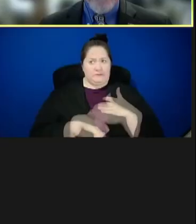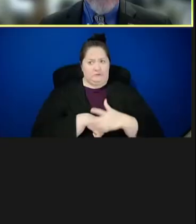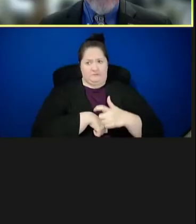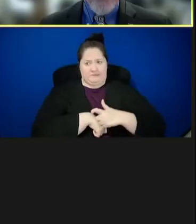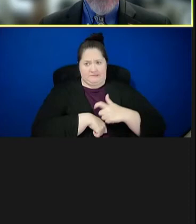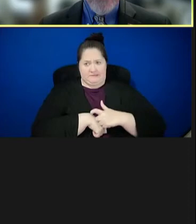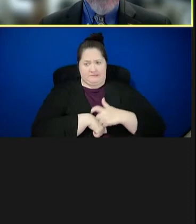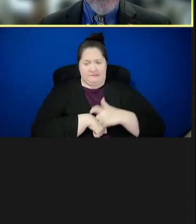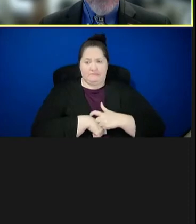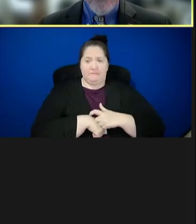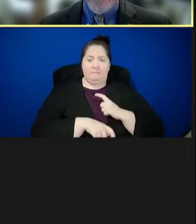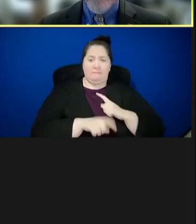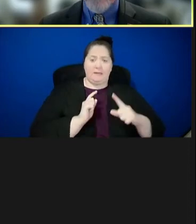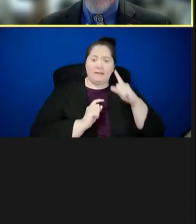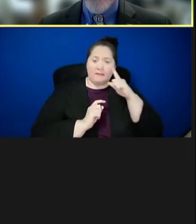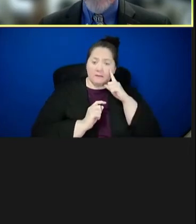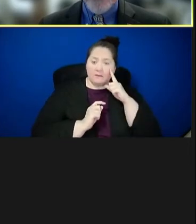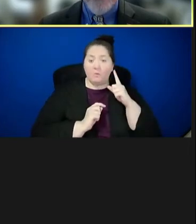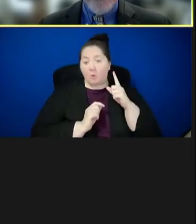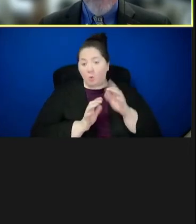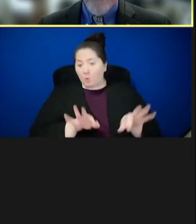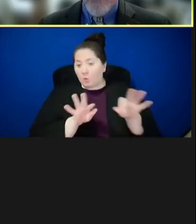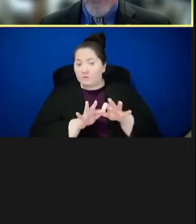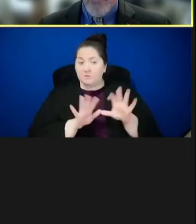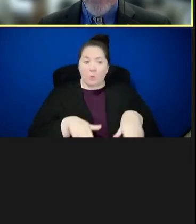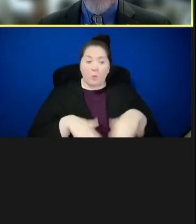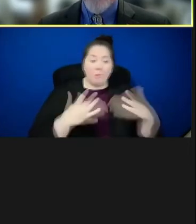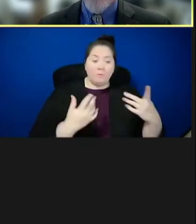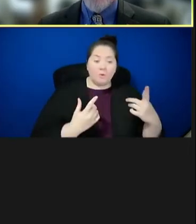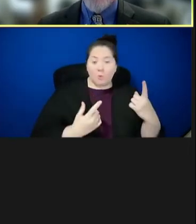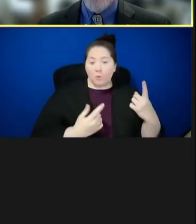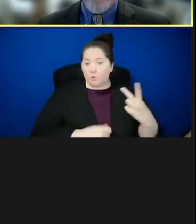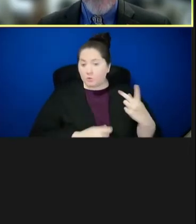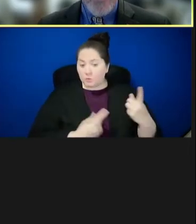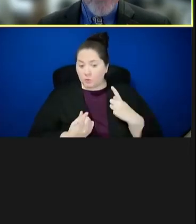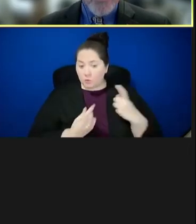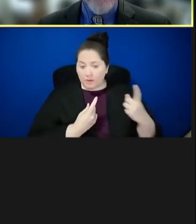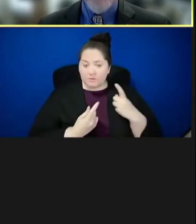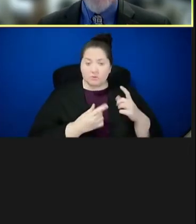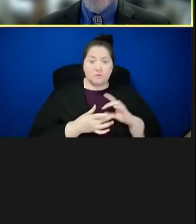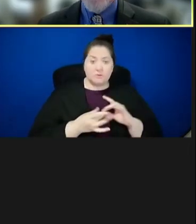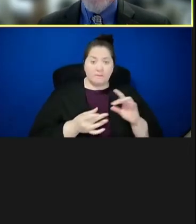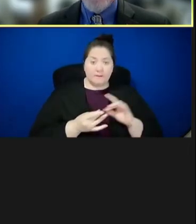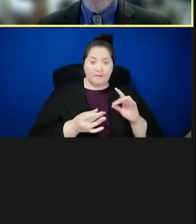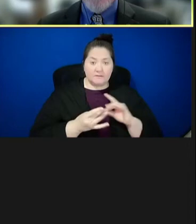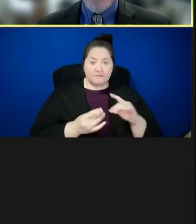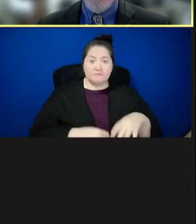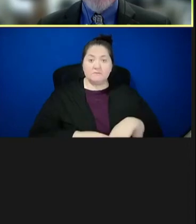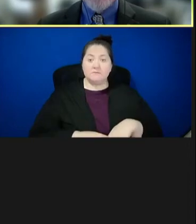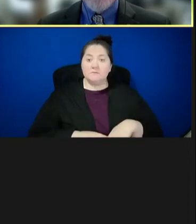but I think it's worthwhile that we open up for 1 to 2 questions or comments. Daniel.